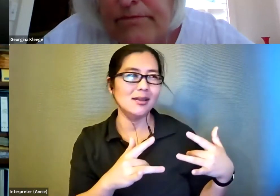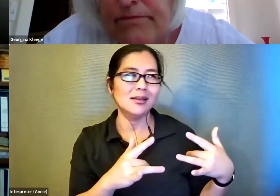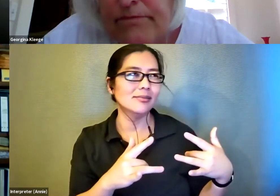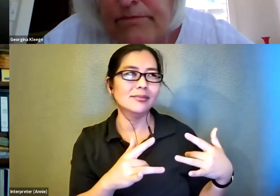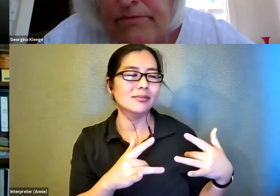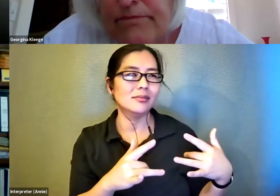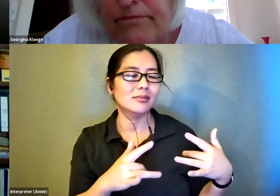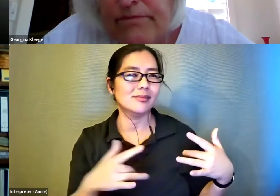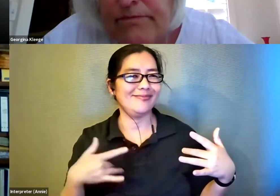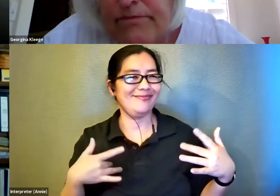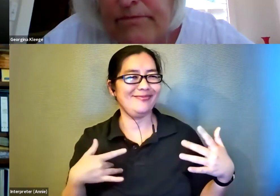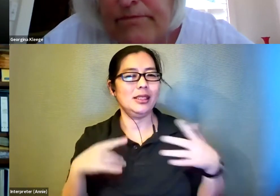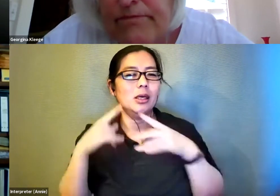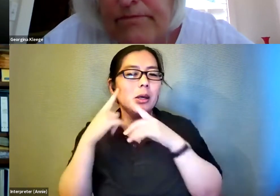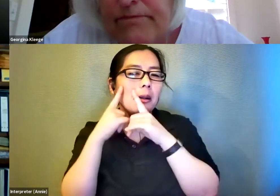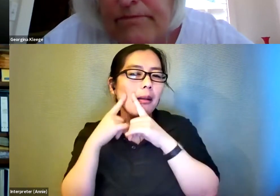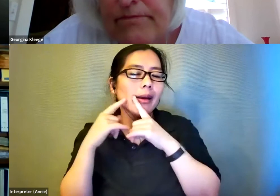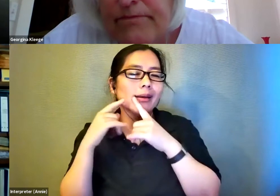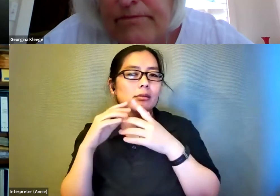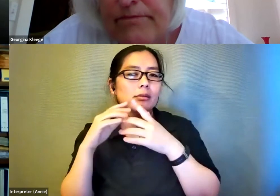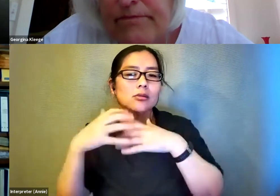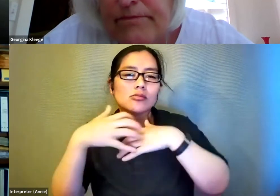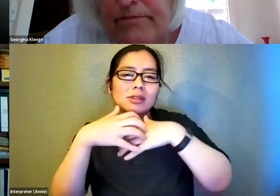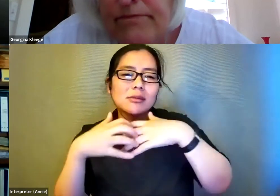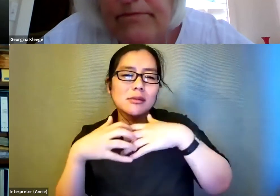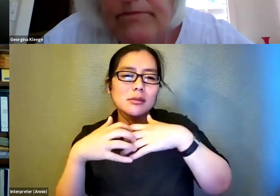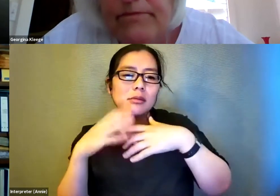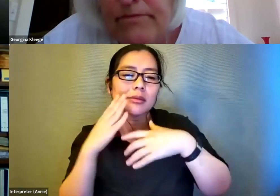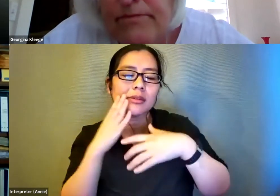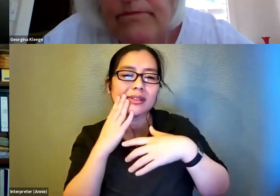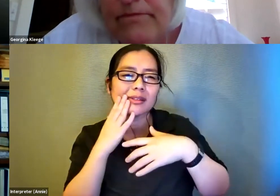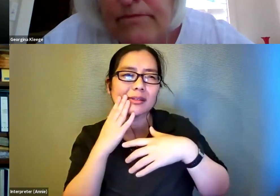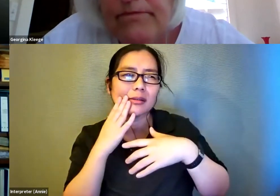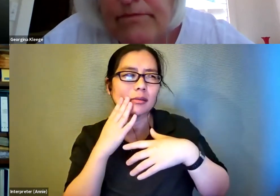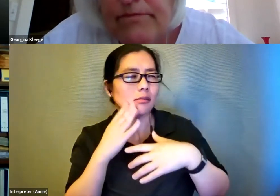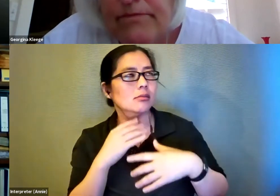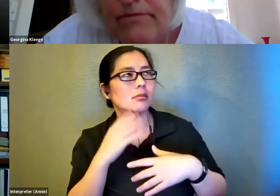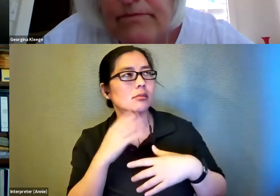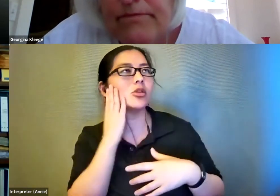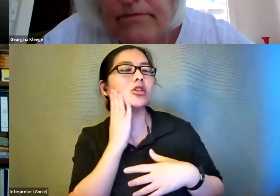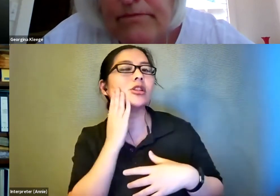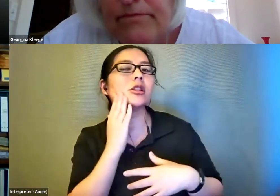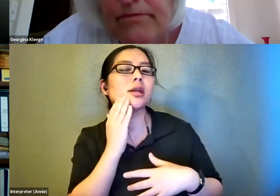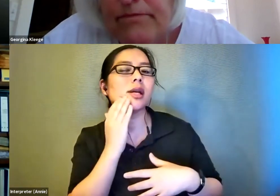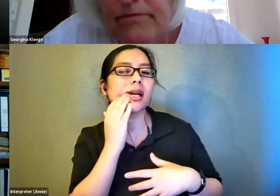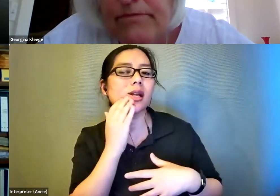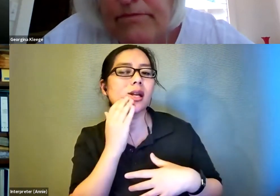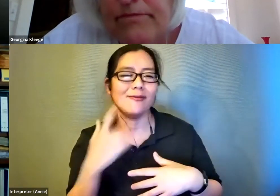little indentation over the teeth so much. But when you felt this, you really felt it.